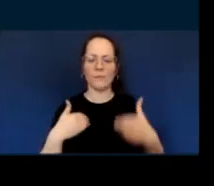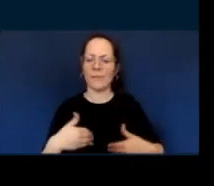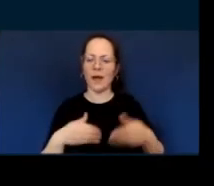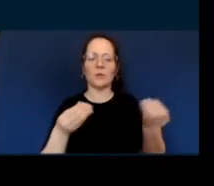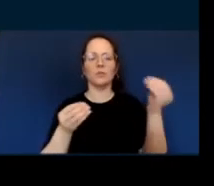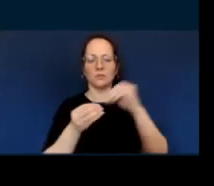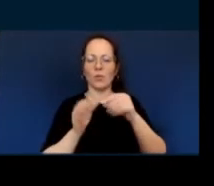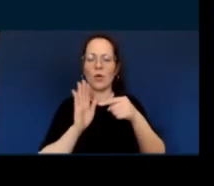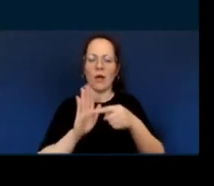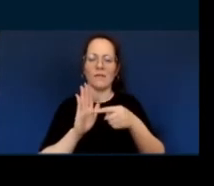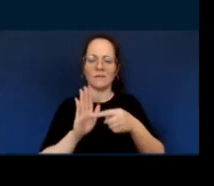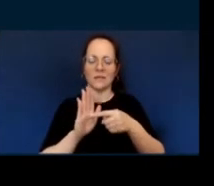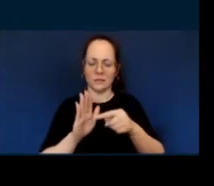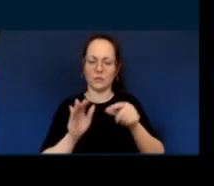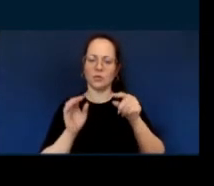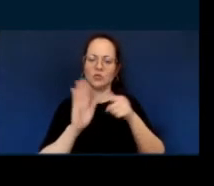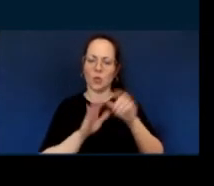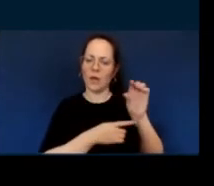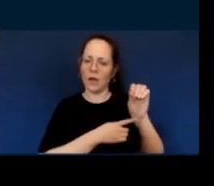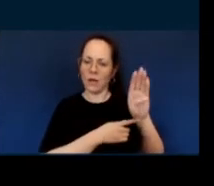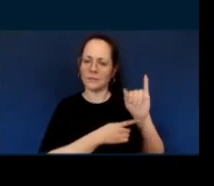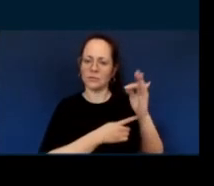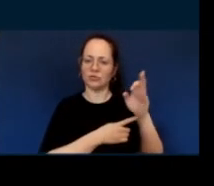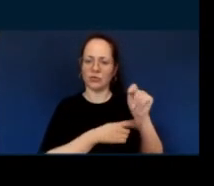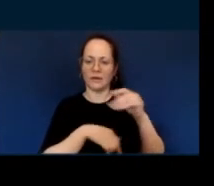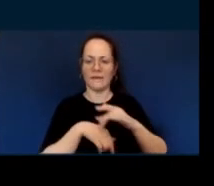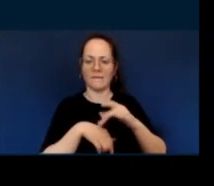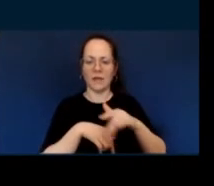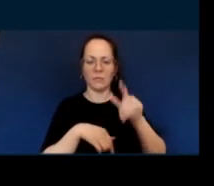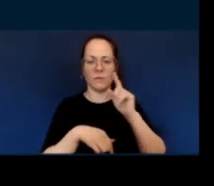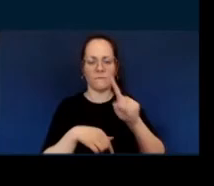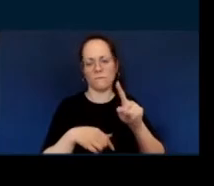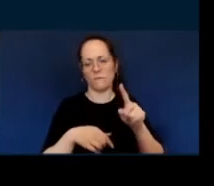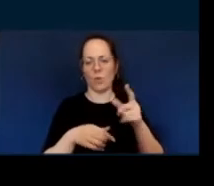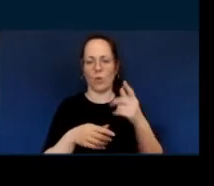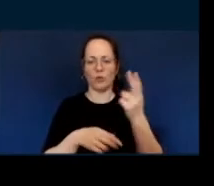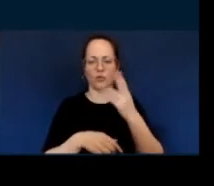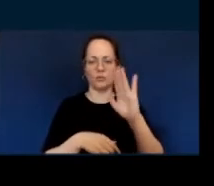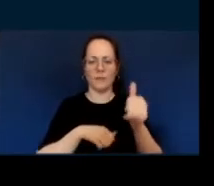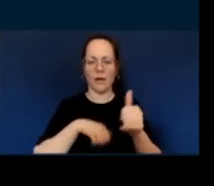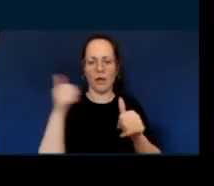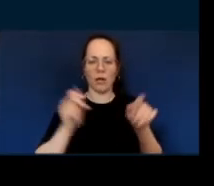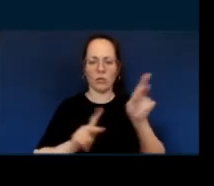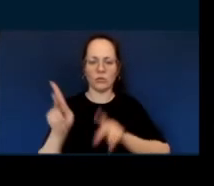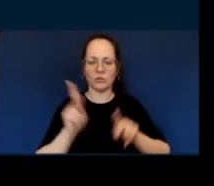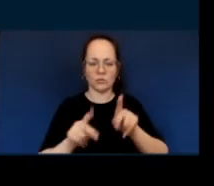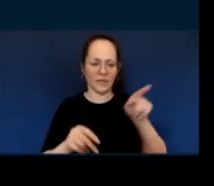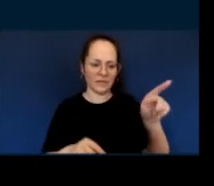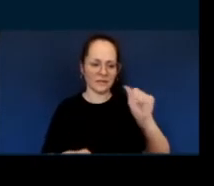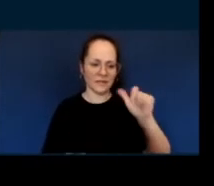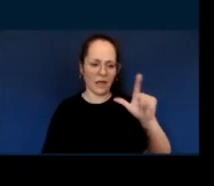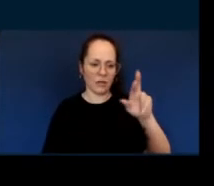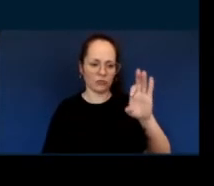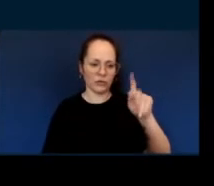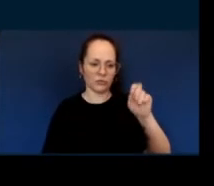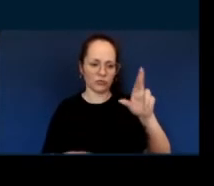SEXUAL OBJECT AVAILABLE FOR VISUAL COMSUMPTION BY OTHERS. THIS IS ALBREAK[INDISCERNIBLE] DRAWING IN NUDE AND IN IT YOU